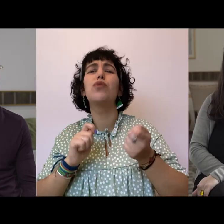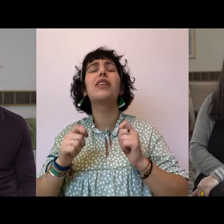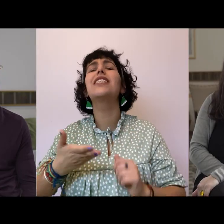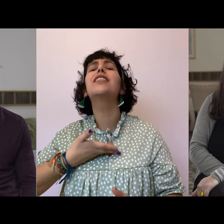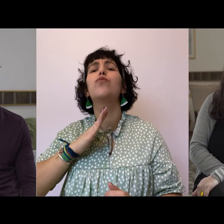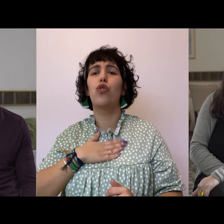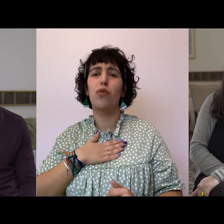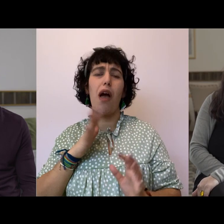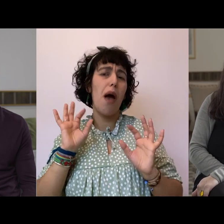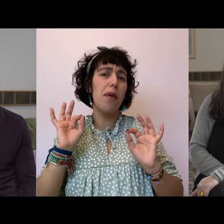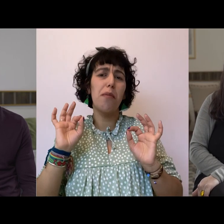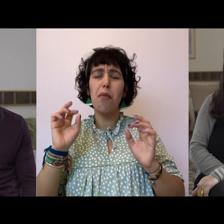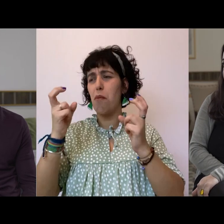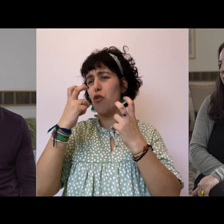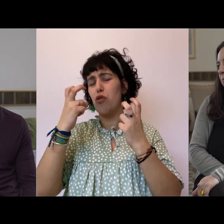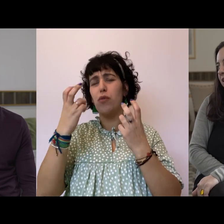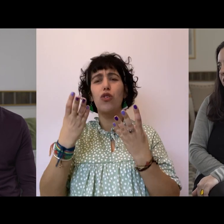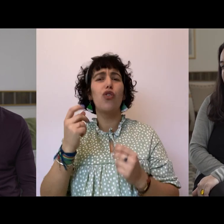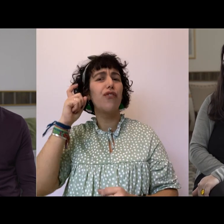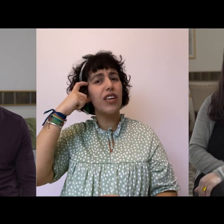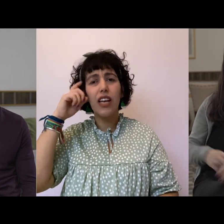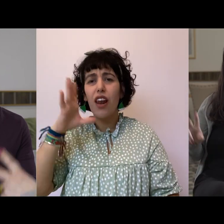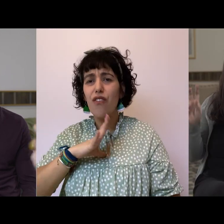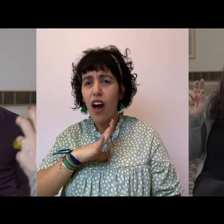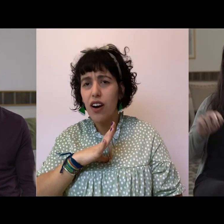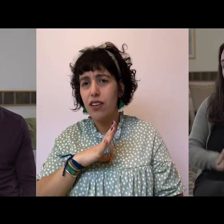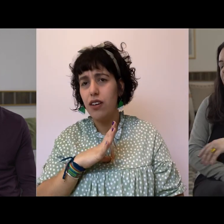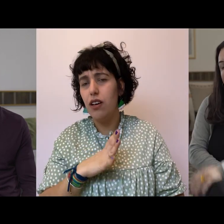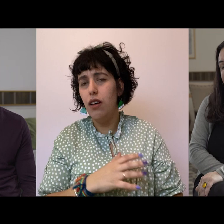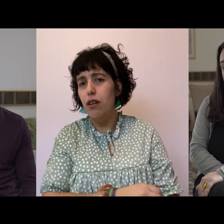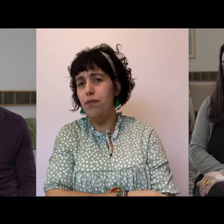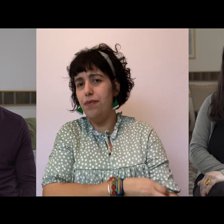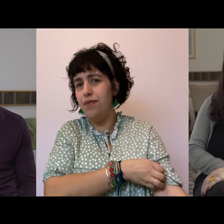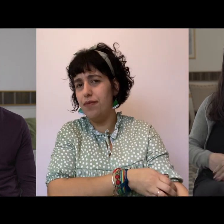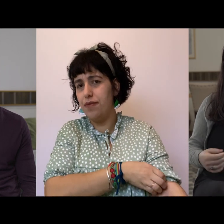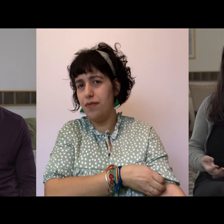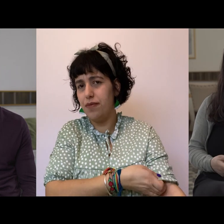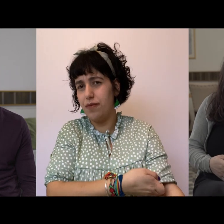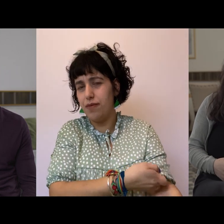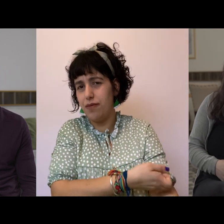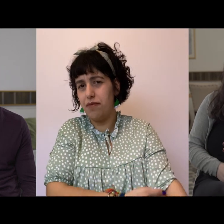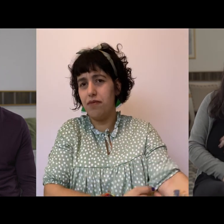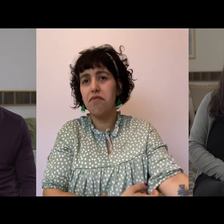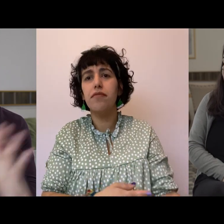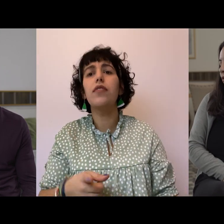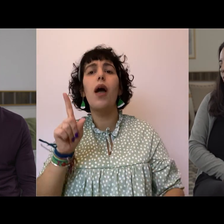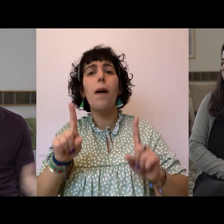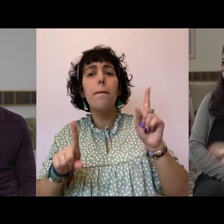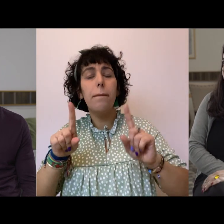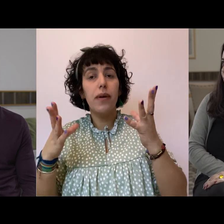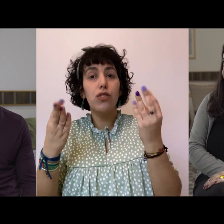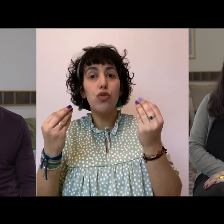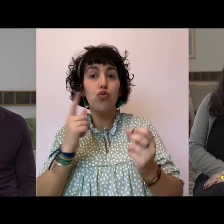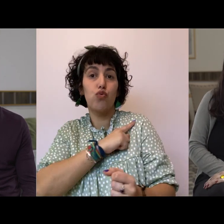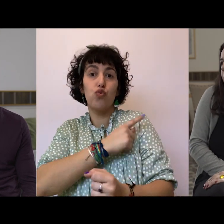Many of my clothes are never suitable for wearing in most places and I don't wear them,